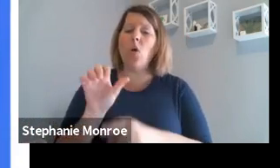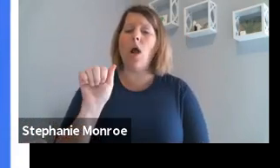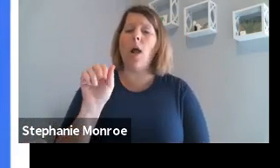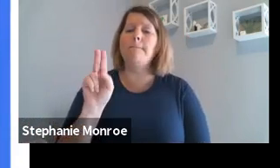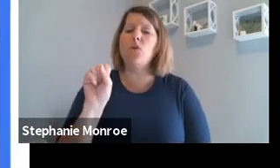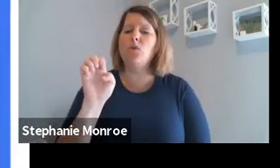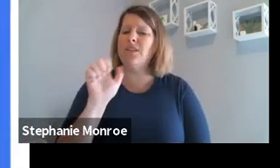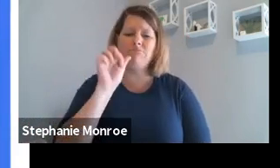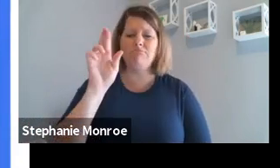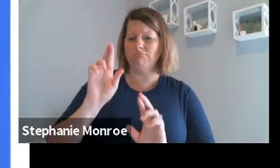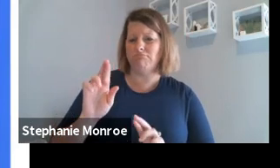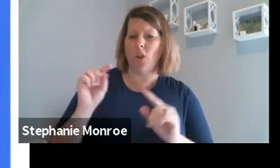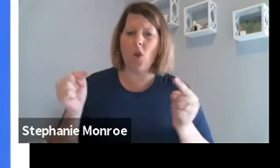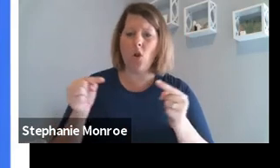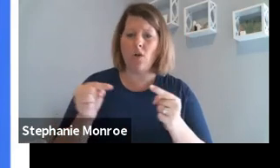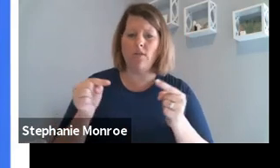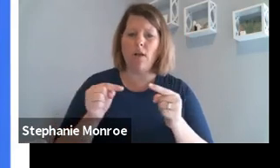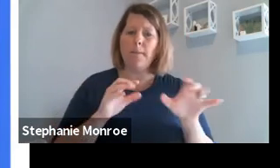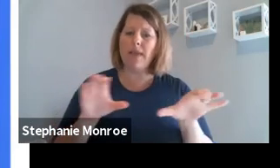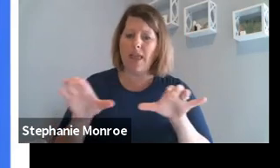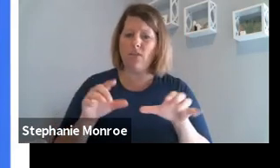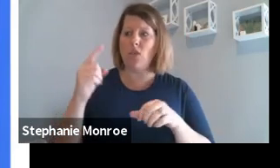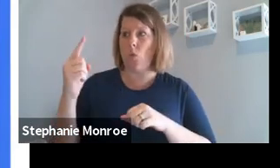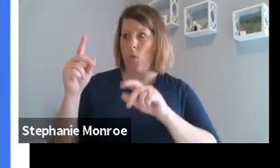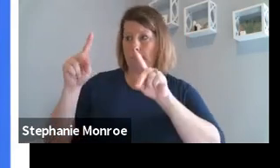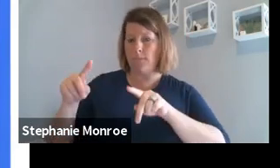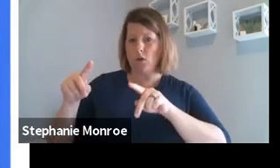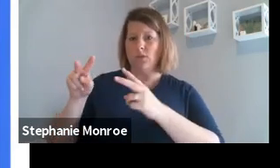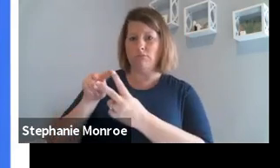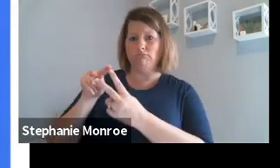and hurtful behavior that one intimate partner chooses to use against the other partner.